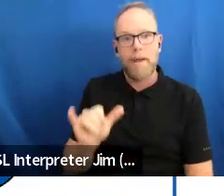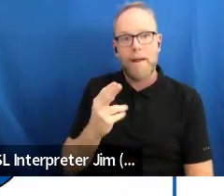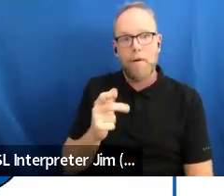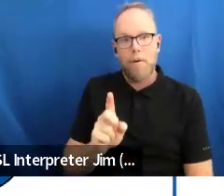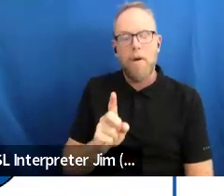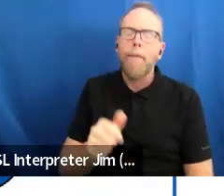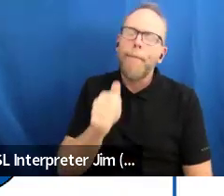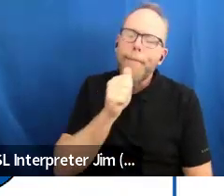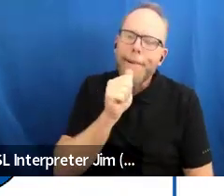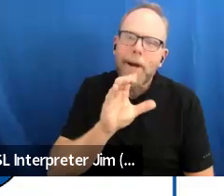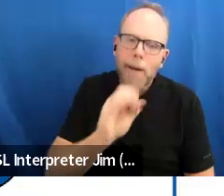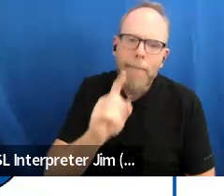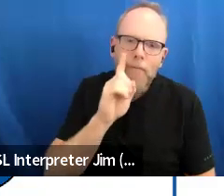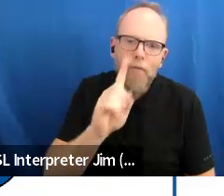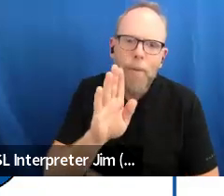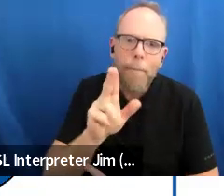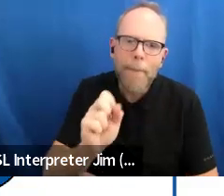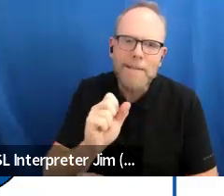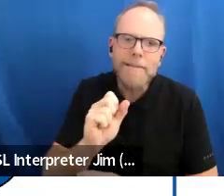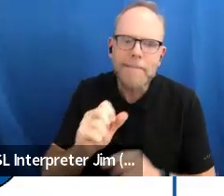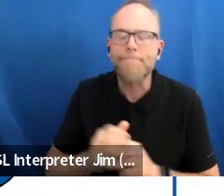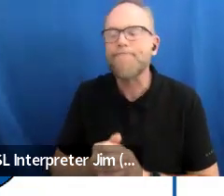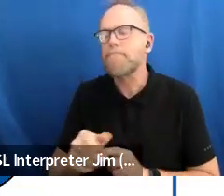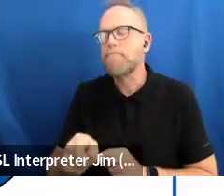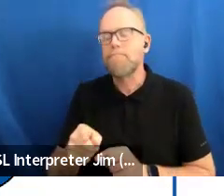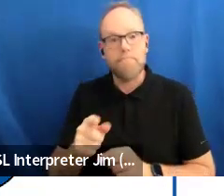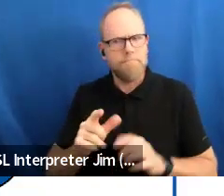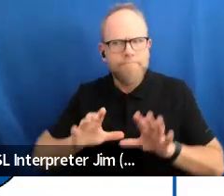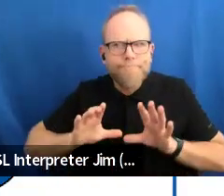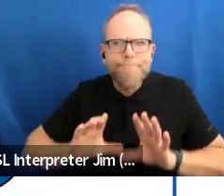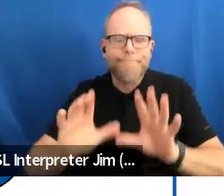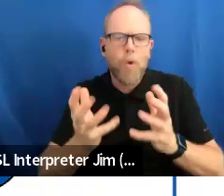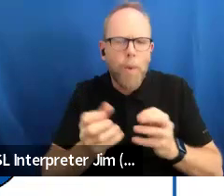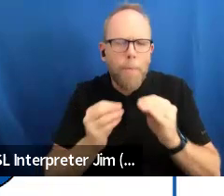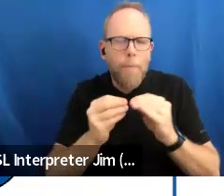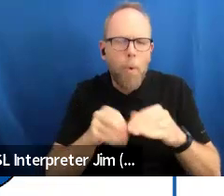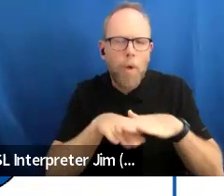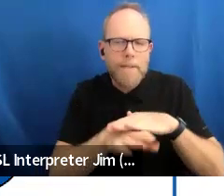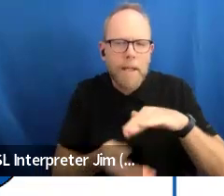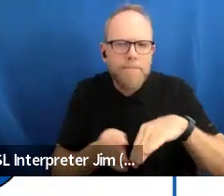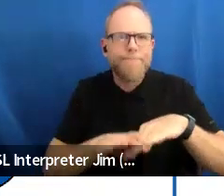So all of this was pushing for more accessibility or any accessibility of public transportation.